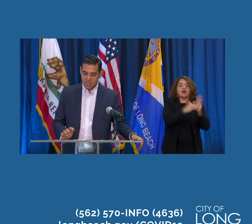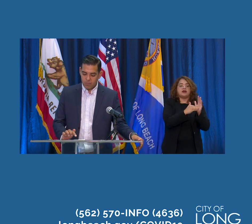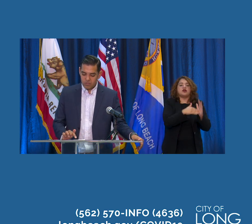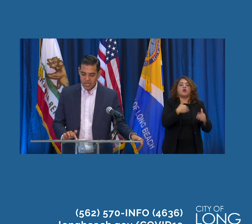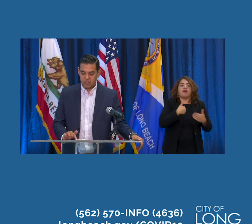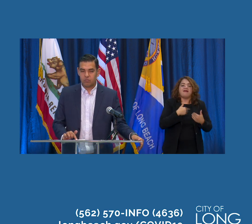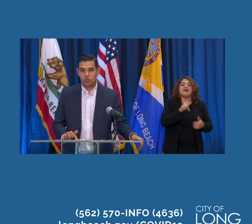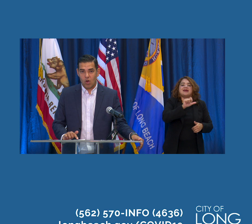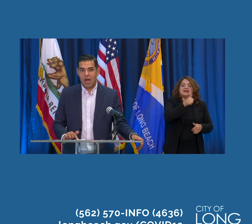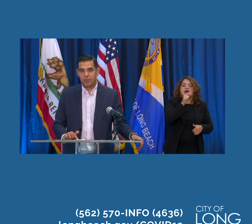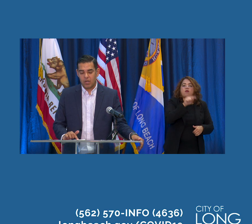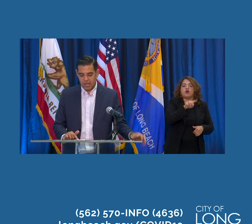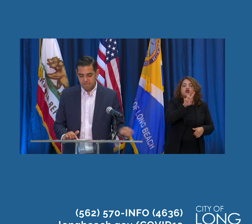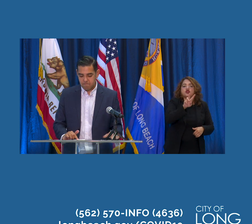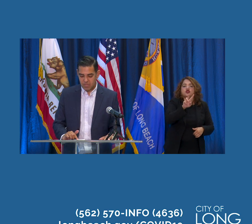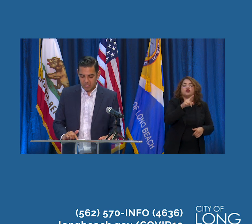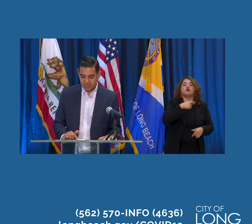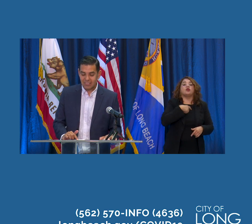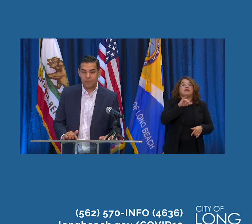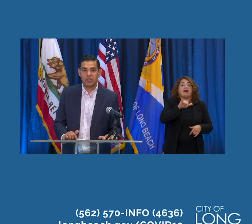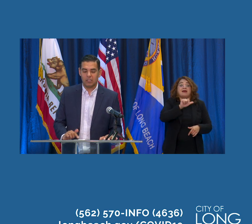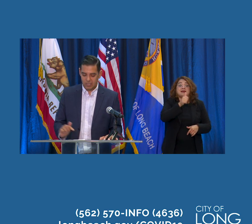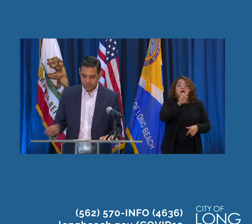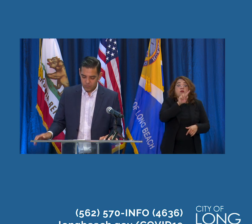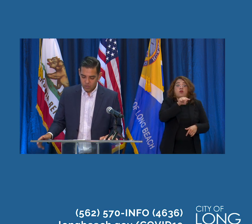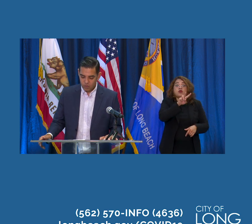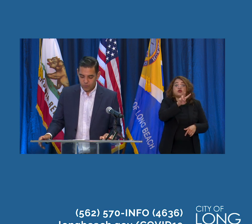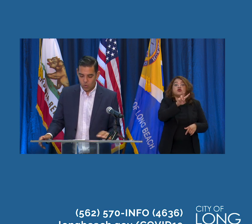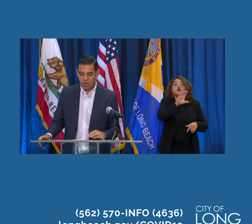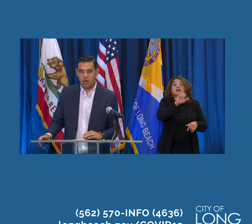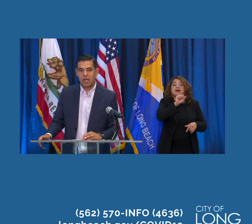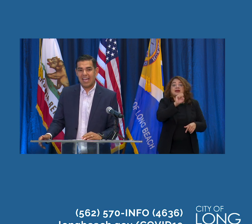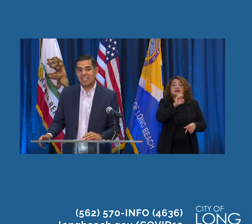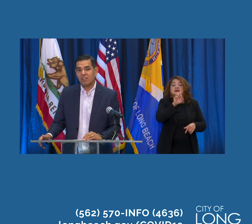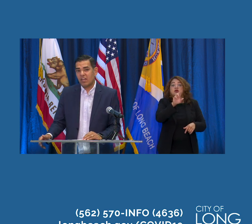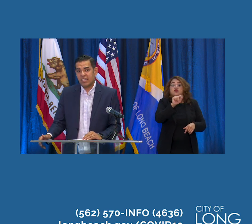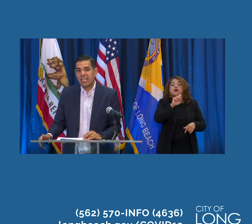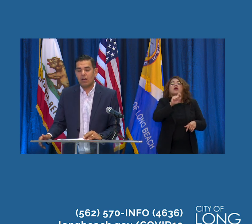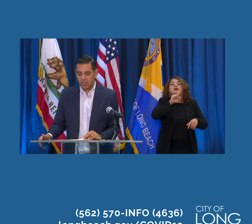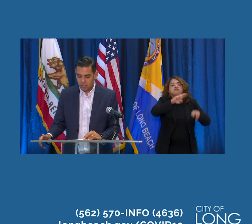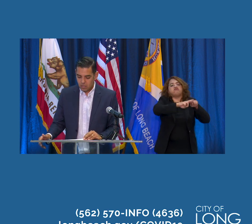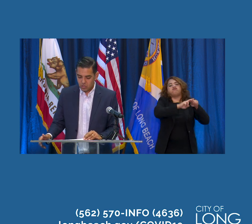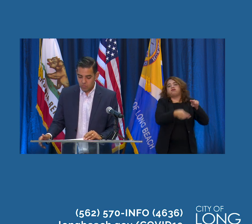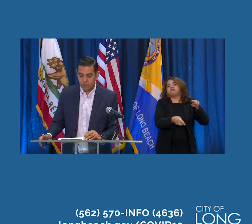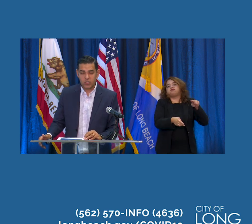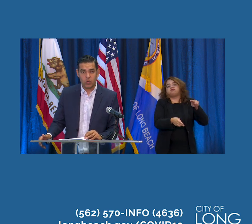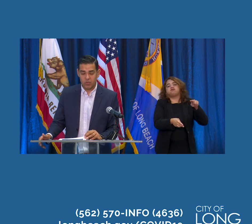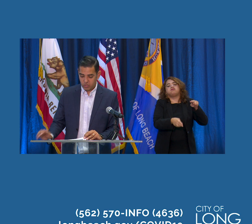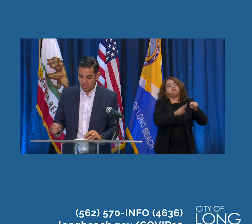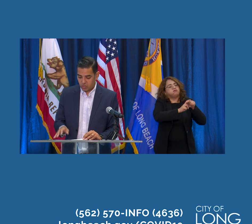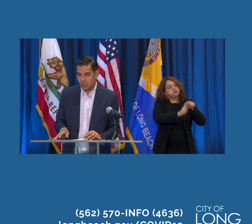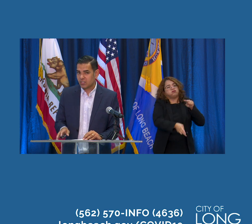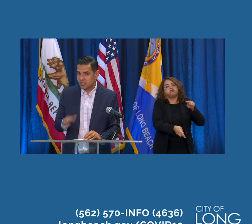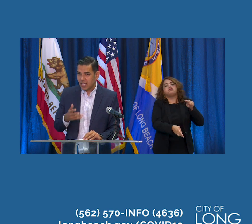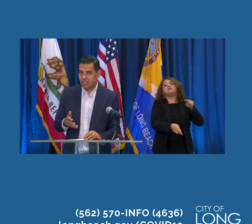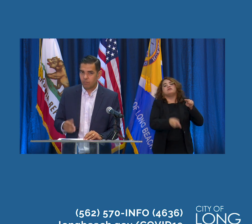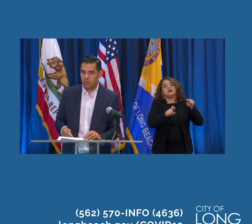That number has got to drop significantly for any of L.A. County to move into another tier.